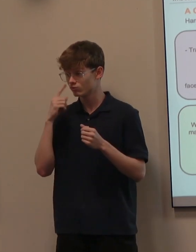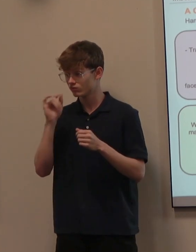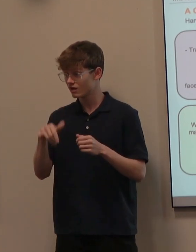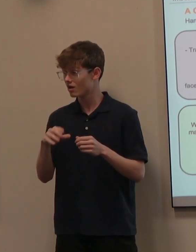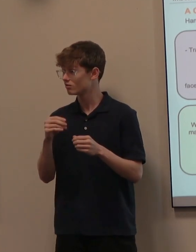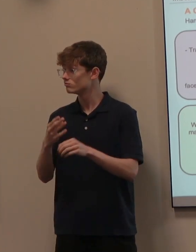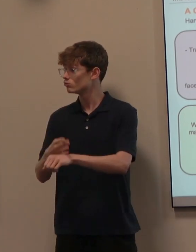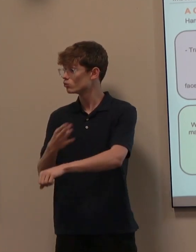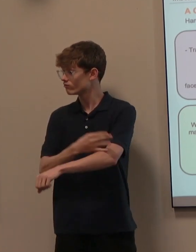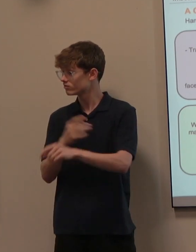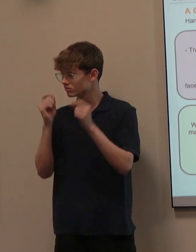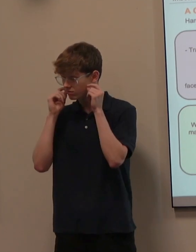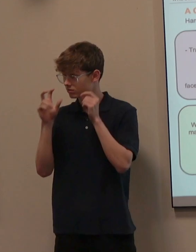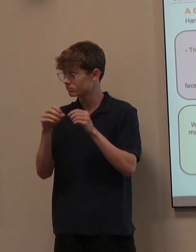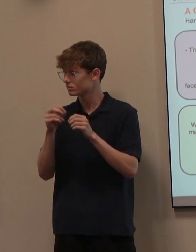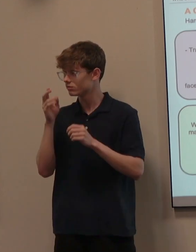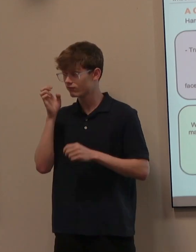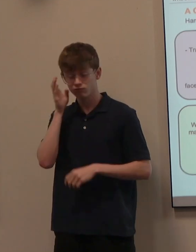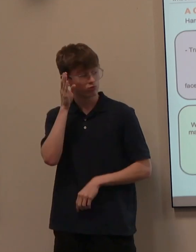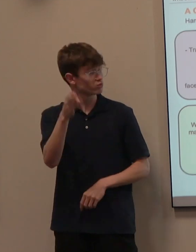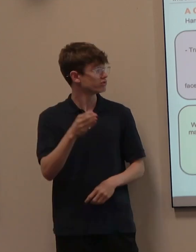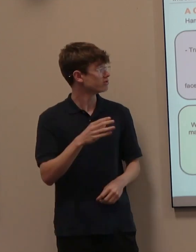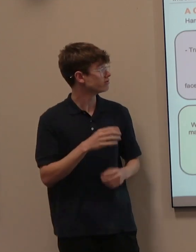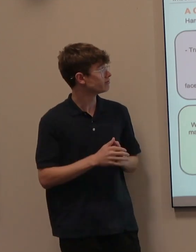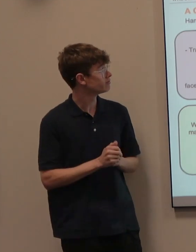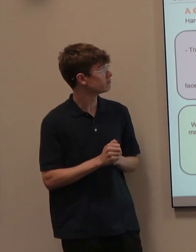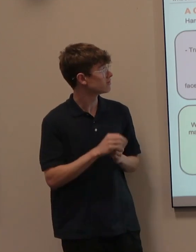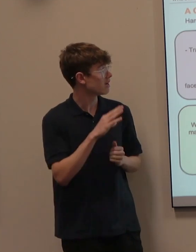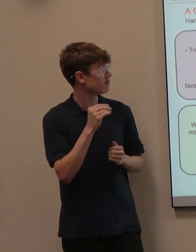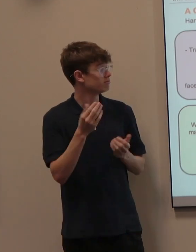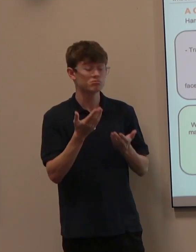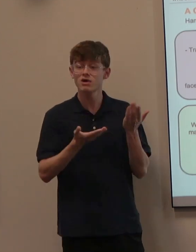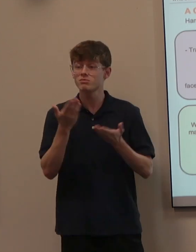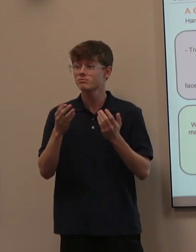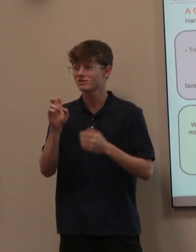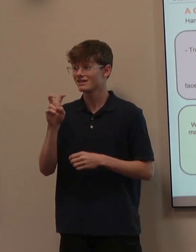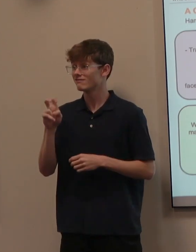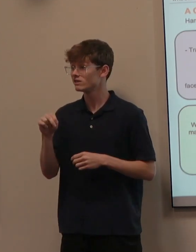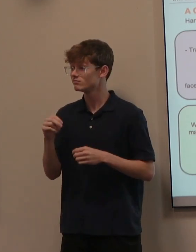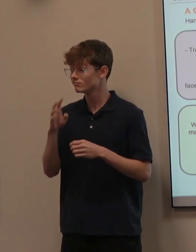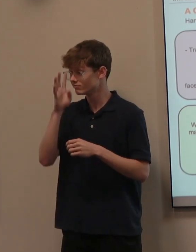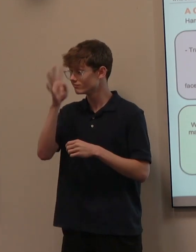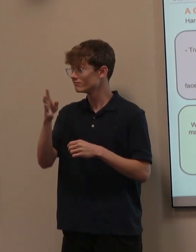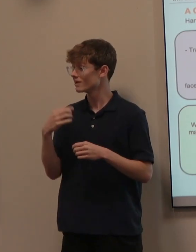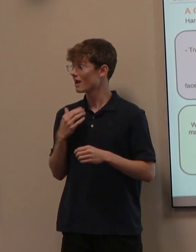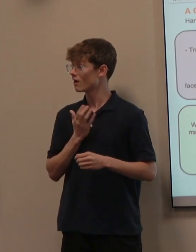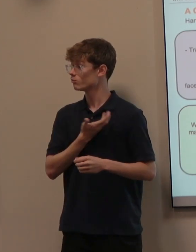So we are trying to find a solution for that and improve that stethoscope for the future, and maybe even create